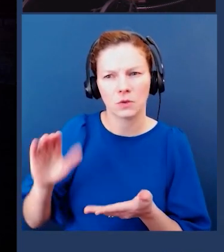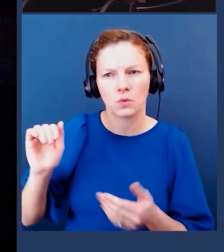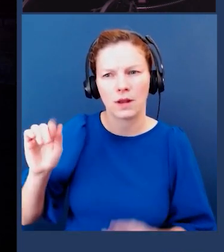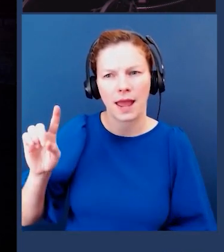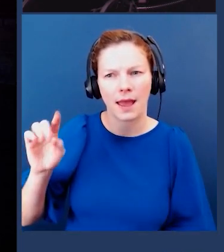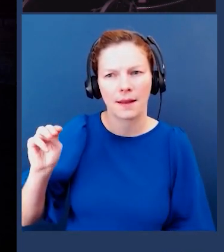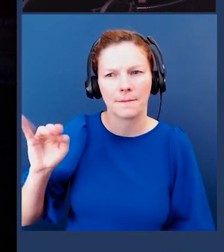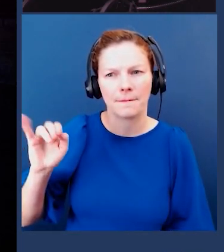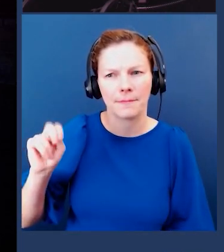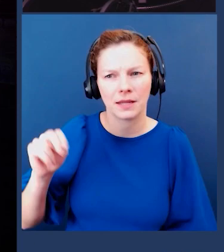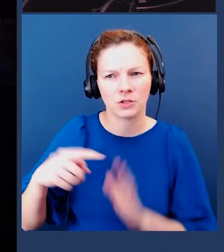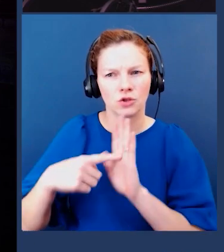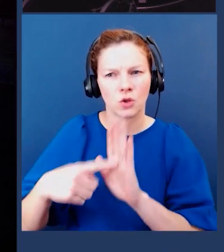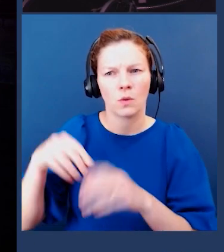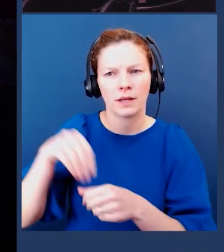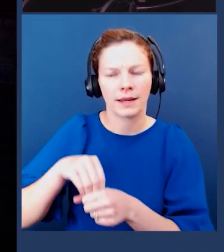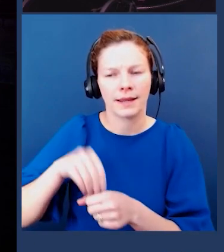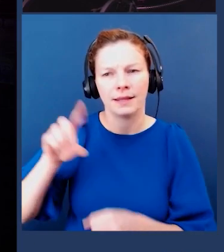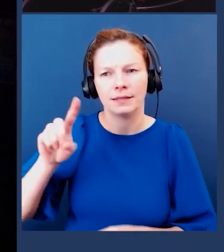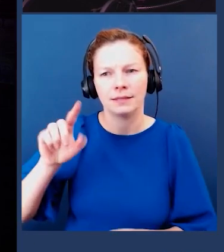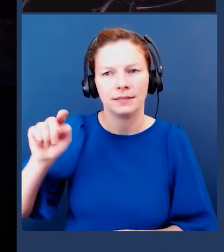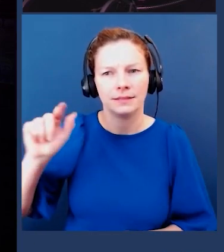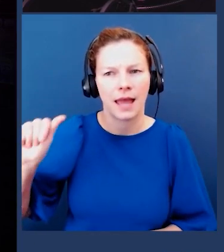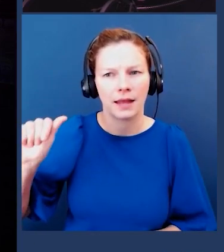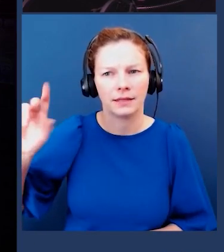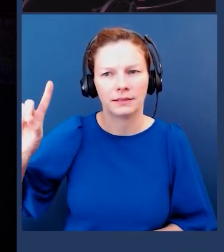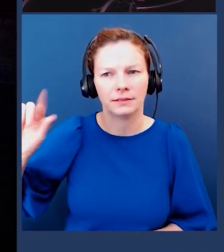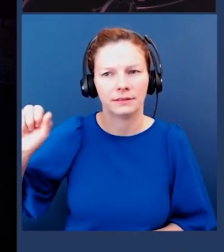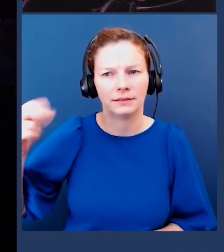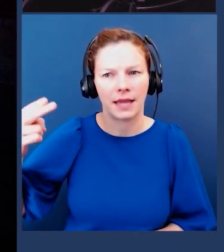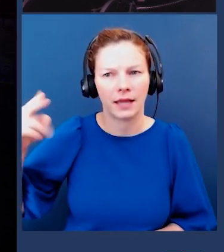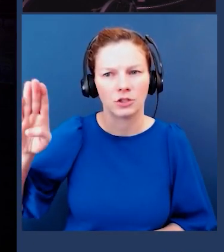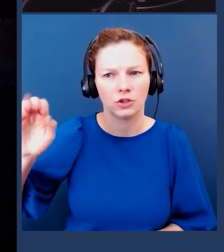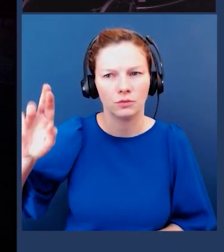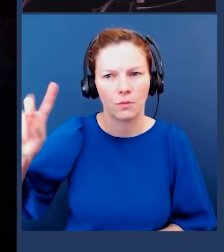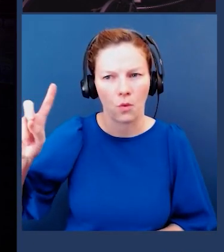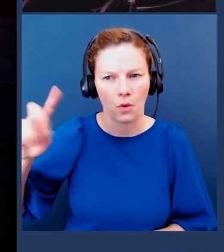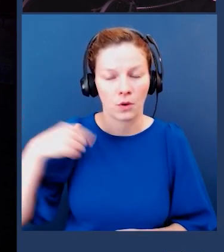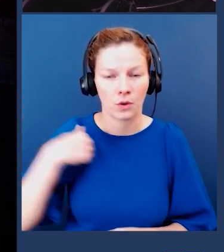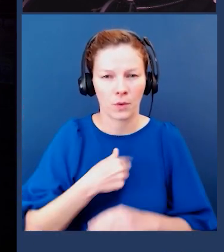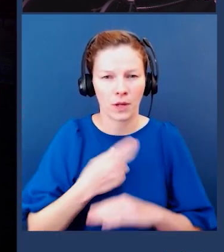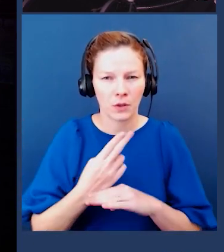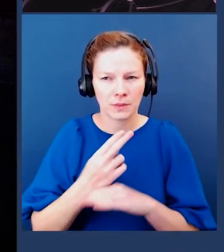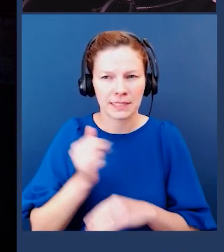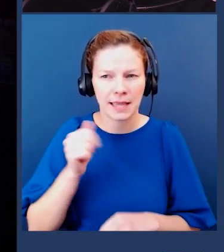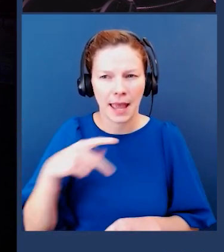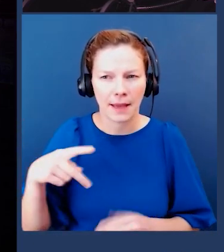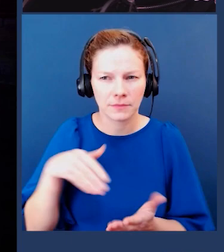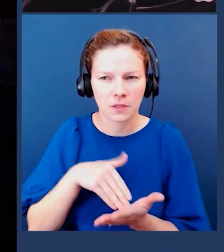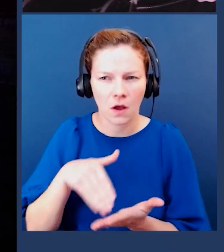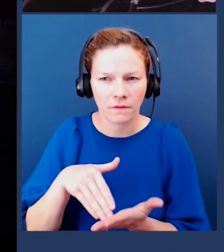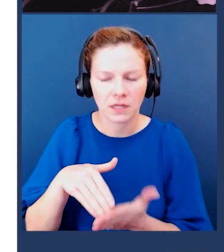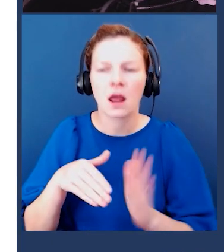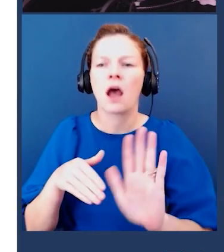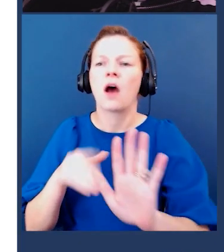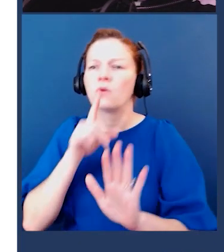dashboard and in the event, as we are using the apps a lot? OK? So it's really bad on the backend architecture.